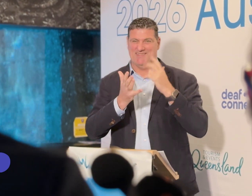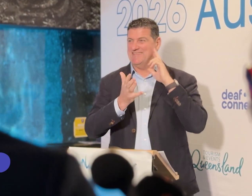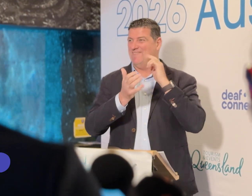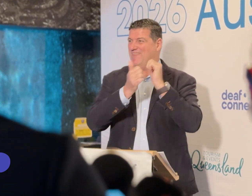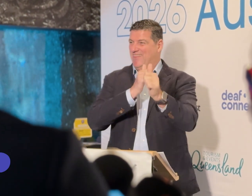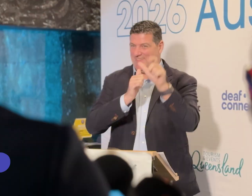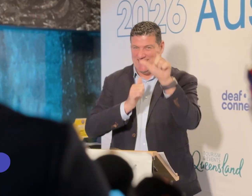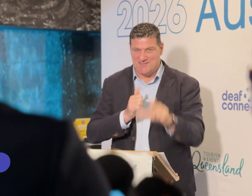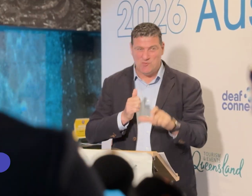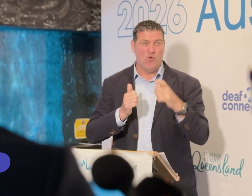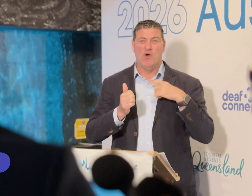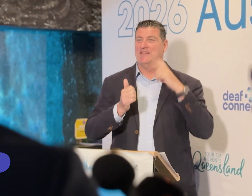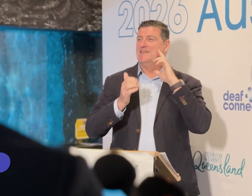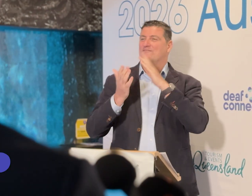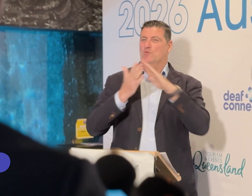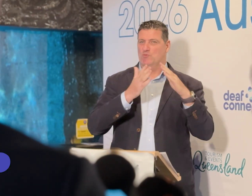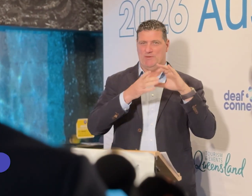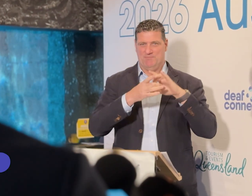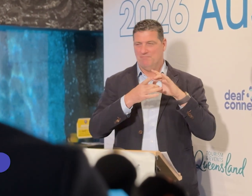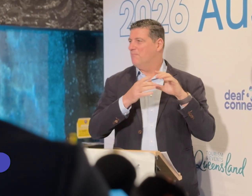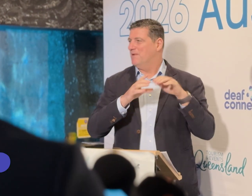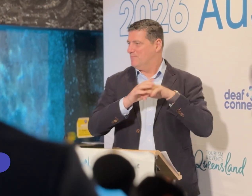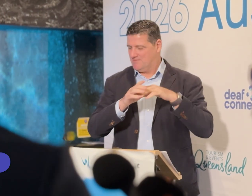and as a Deaf community member.